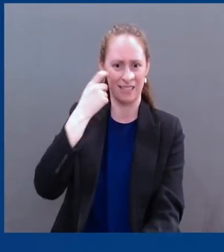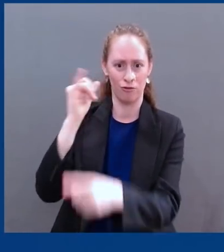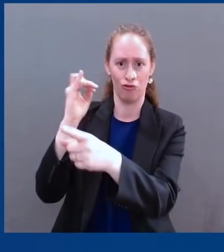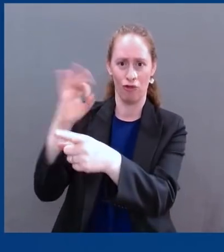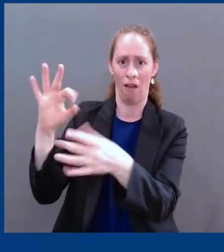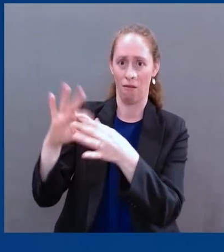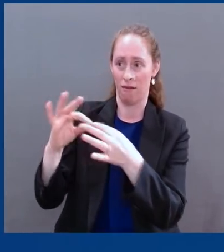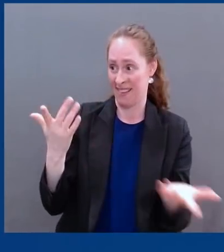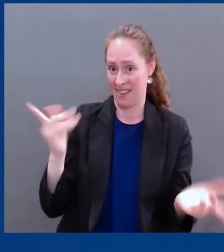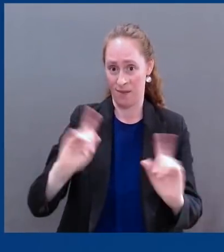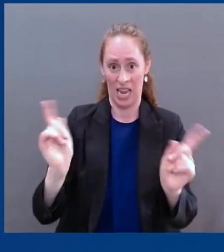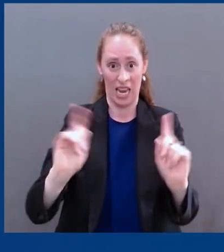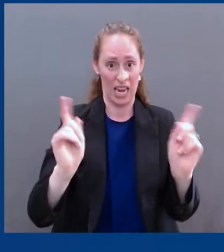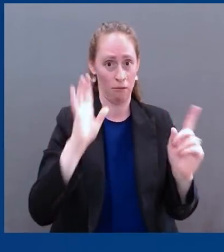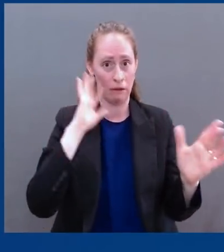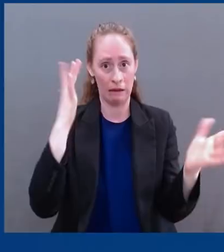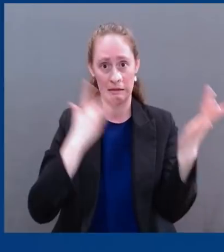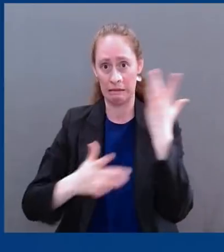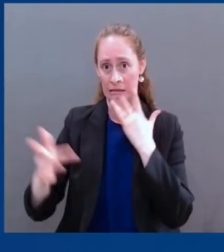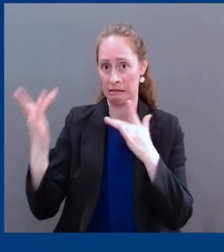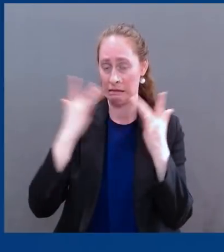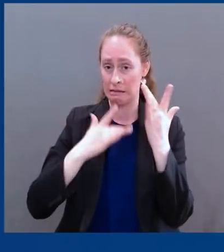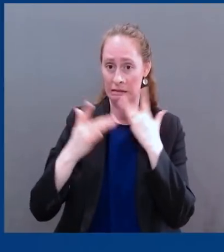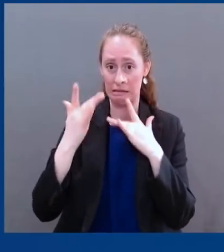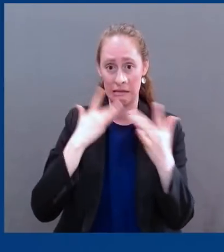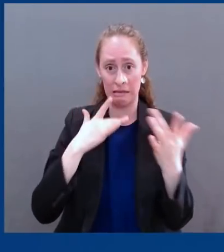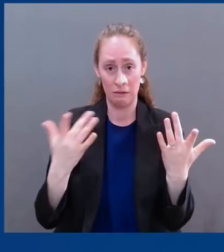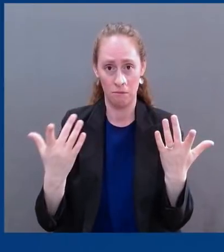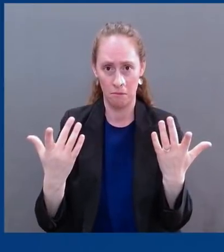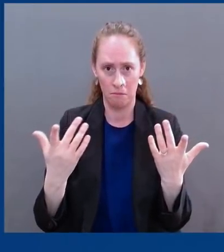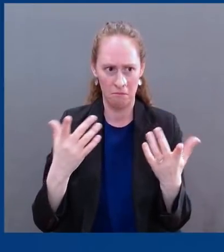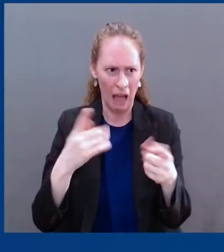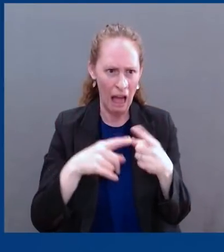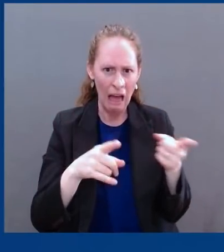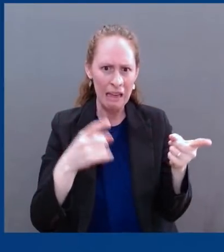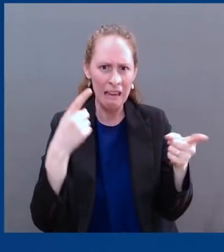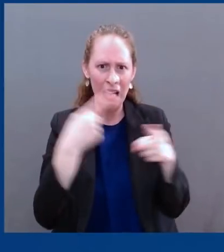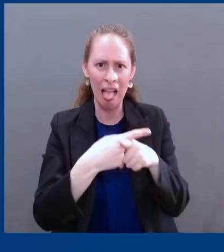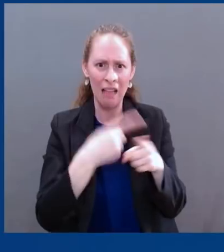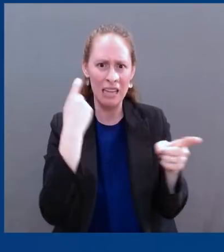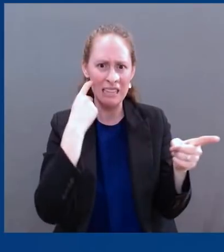without congressional action, should those Americans expect to pay out of pocket for an extra booster?